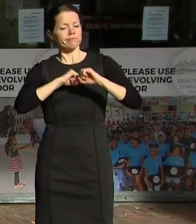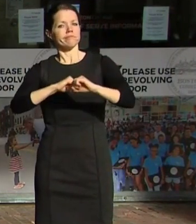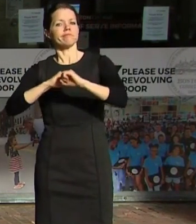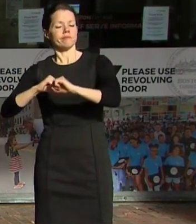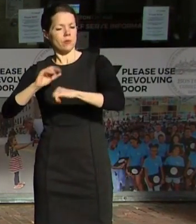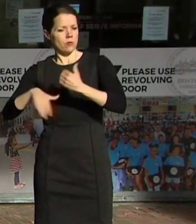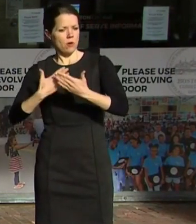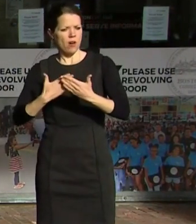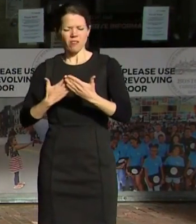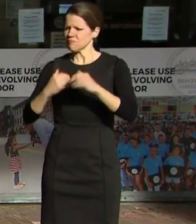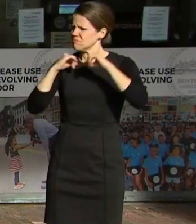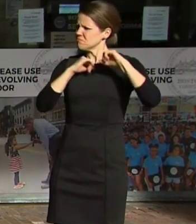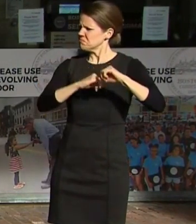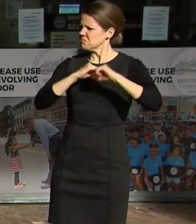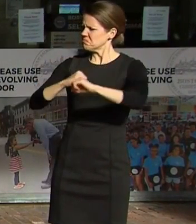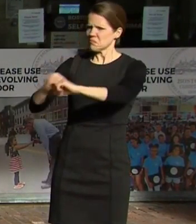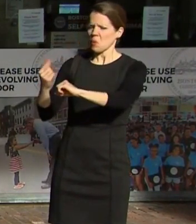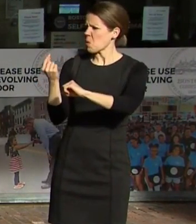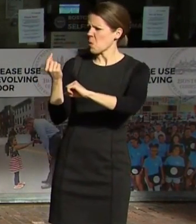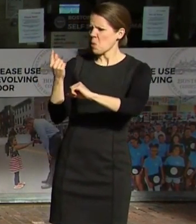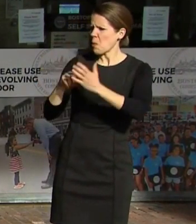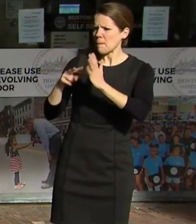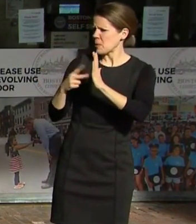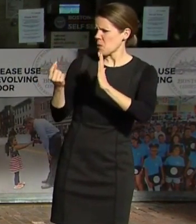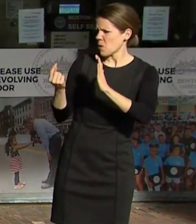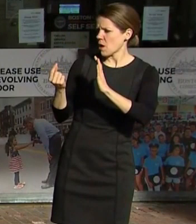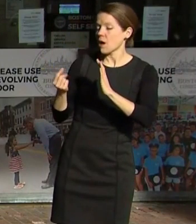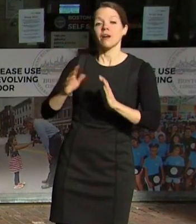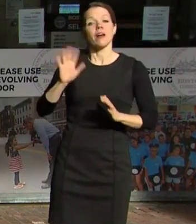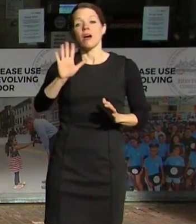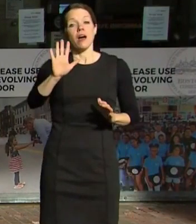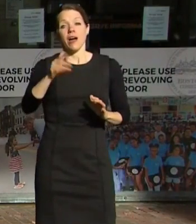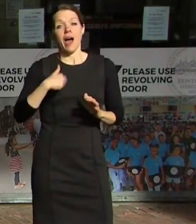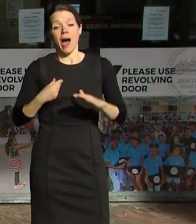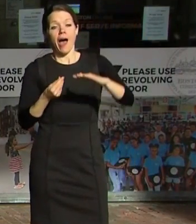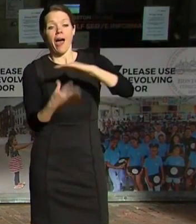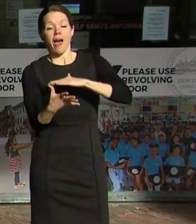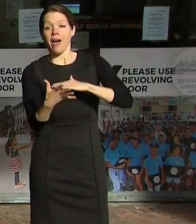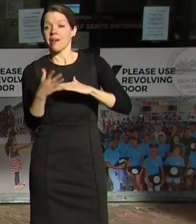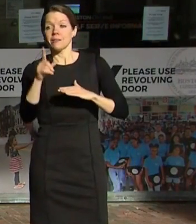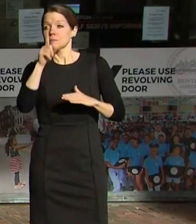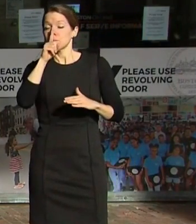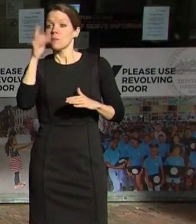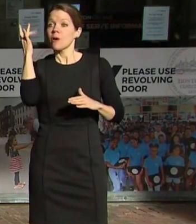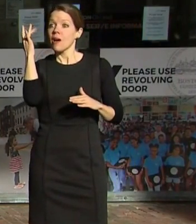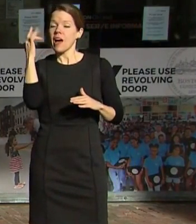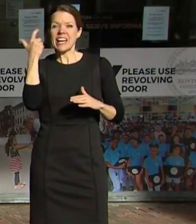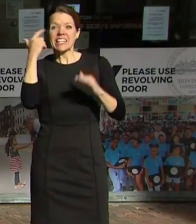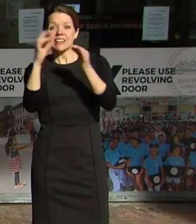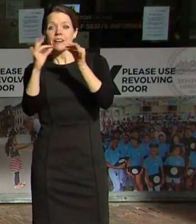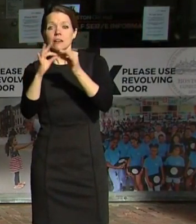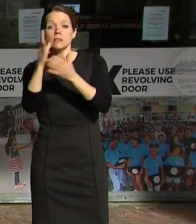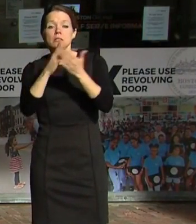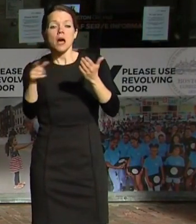ALL PERSONAL PROTECTIVE EQUIPMENT. REMEMBER THE BAD GUYS WE TALKED